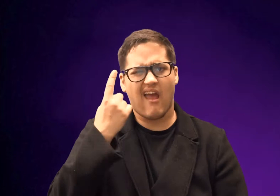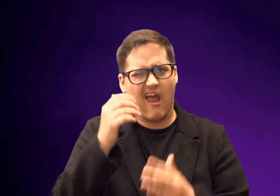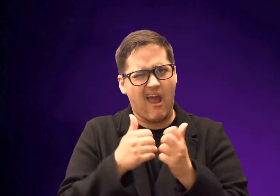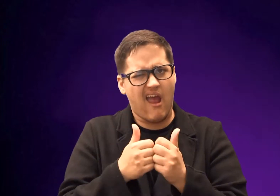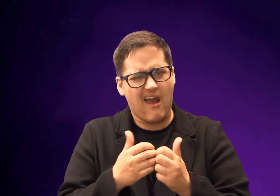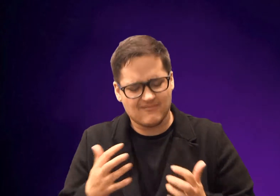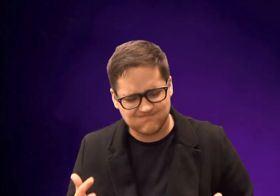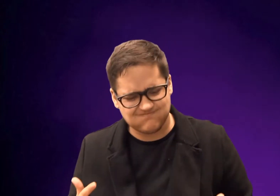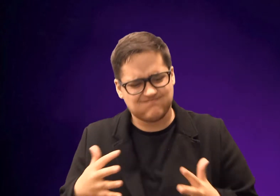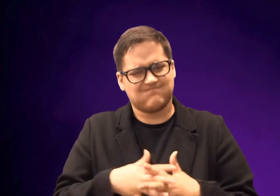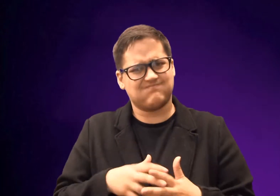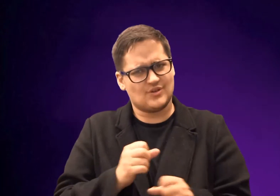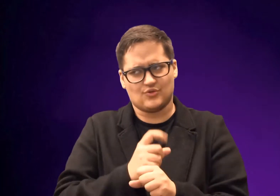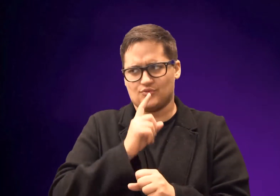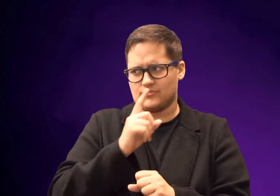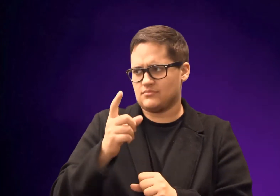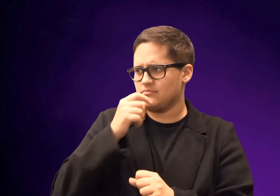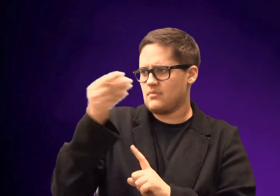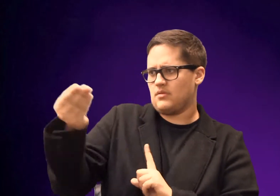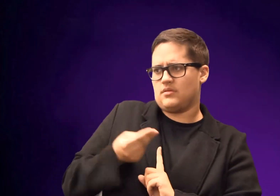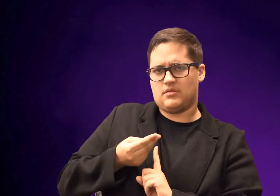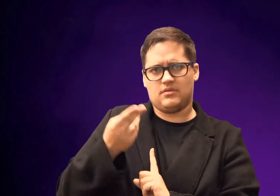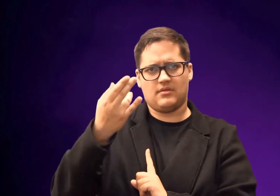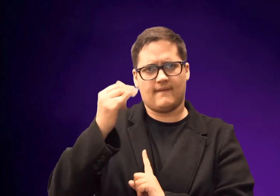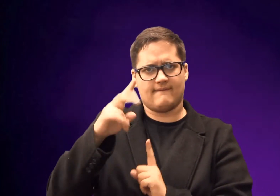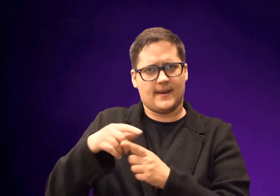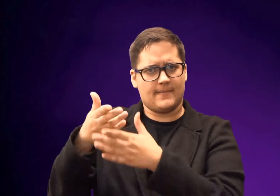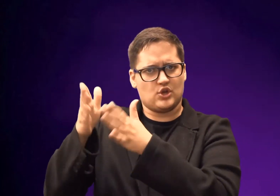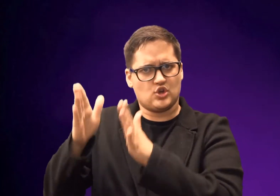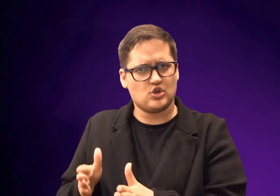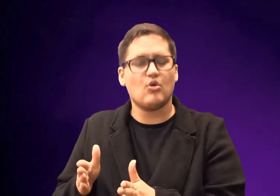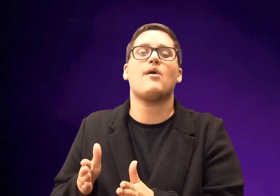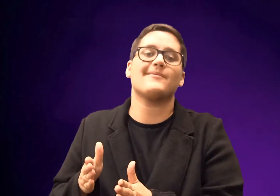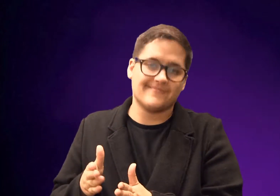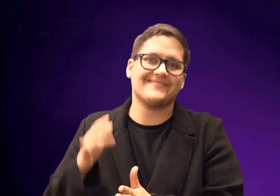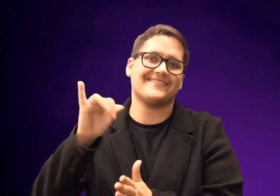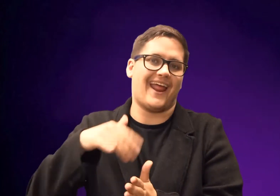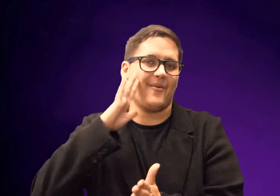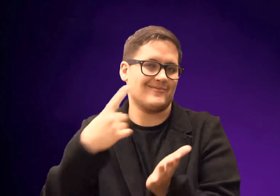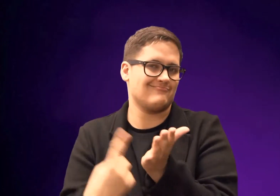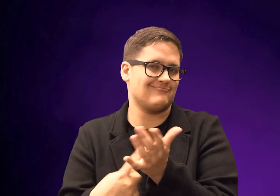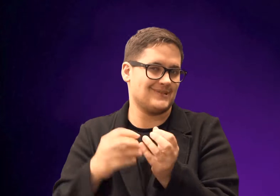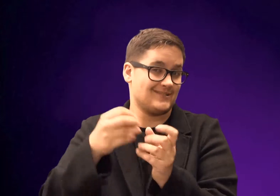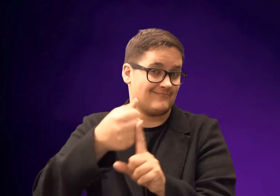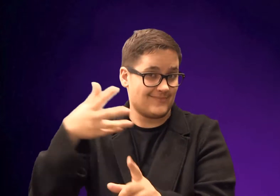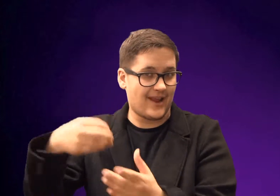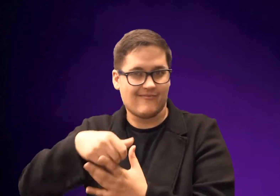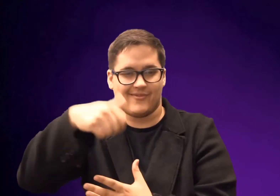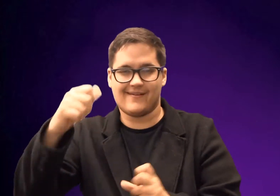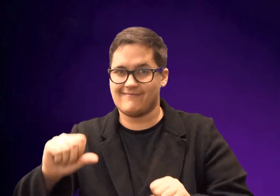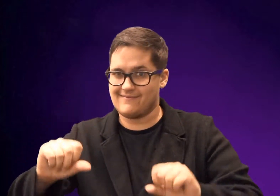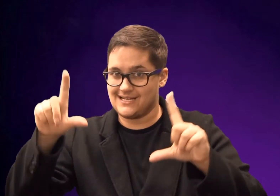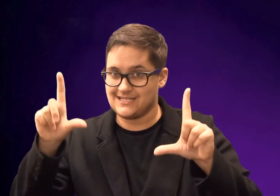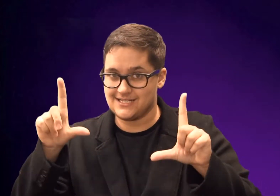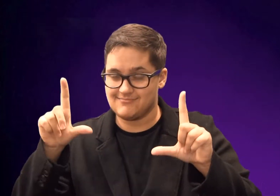If you wonder how you can avoid getting HIV from your partner while trying to get pregnant- well that will be discussed in another video in future.